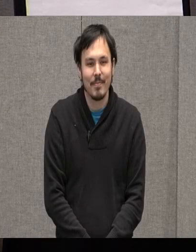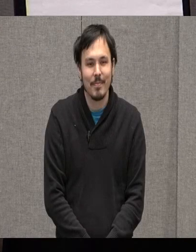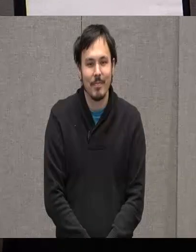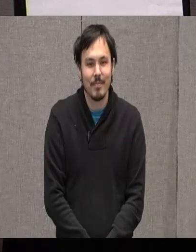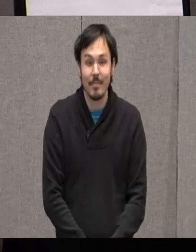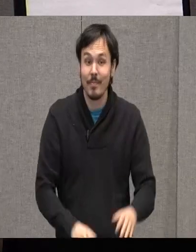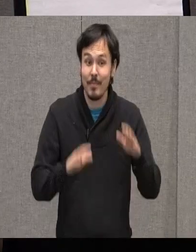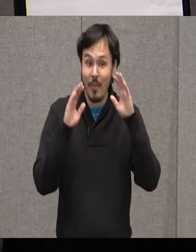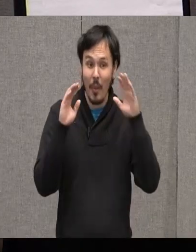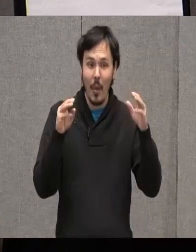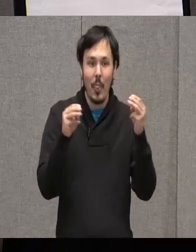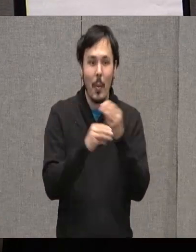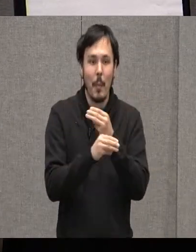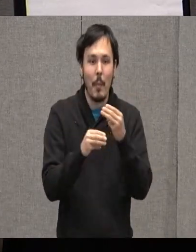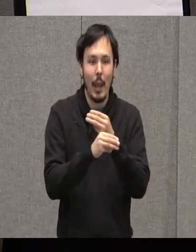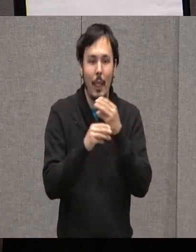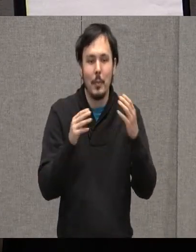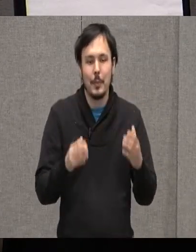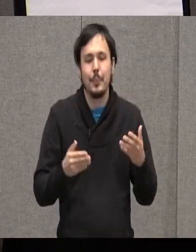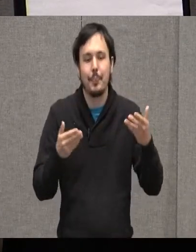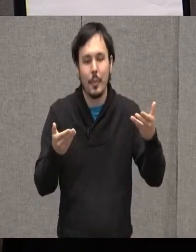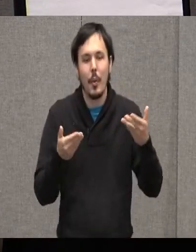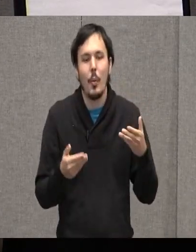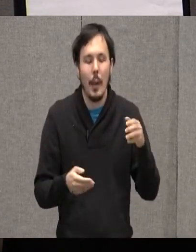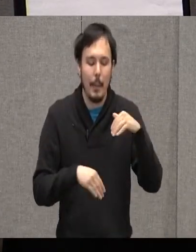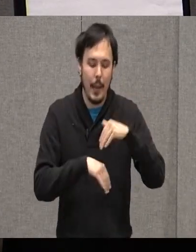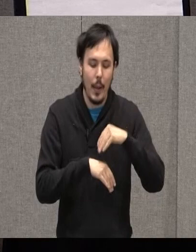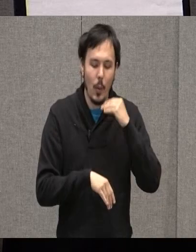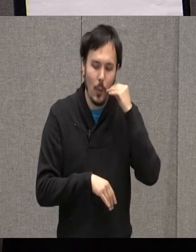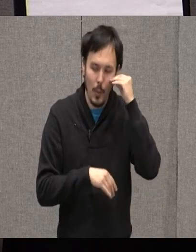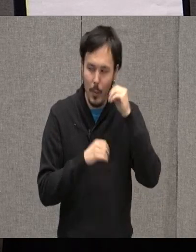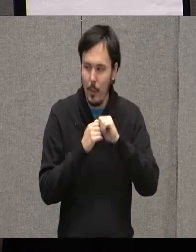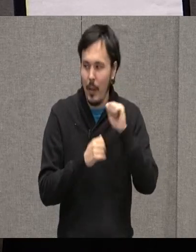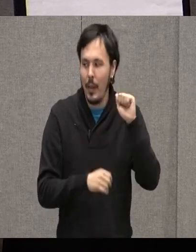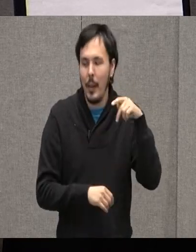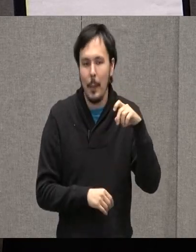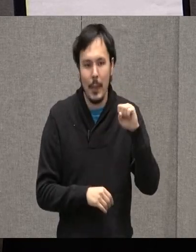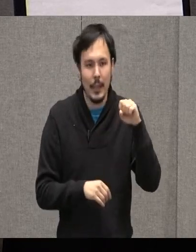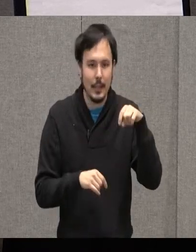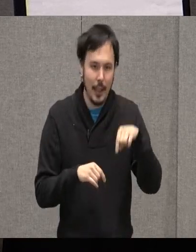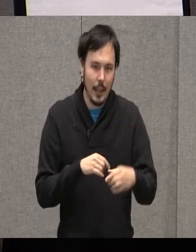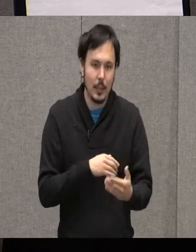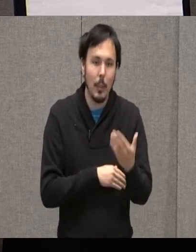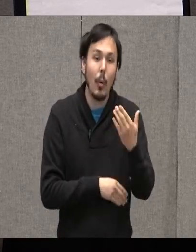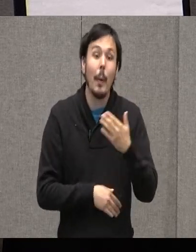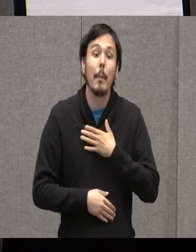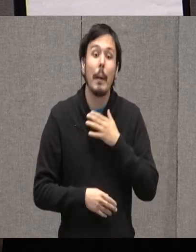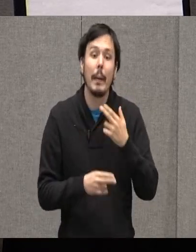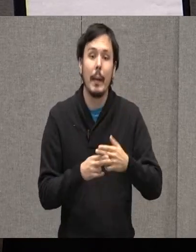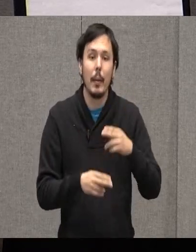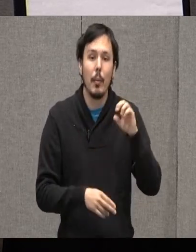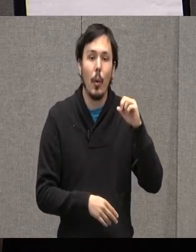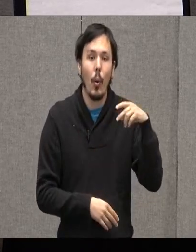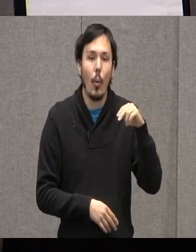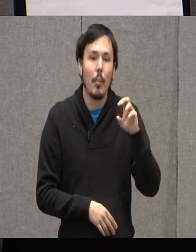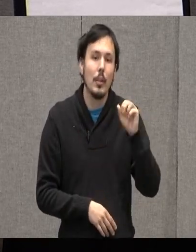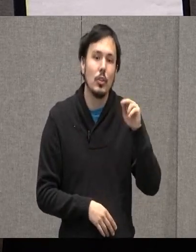Hello mathematicians and welcome to at home with APS this morning. I am Miss Hopenshane and we're going to be doing